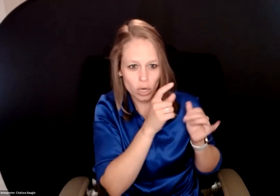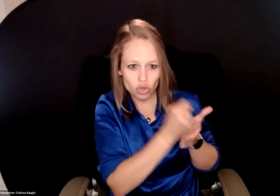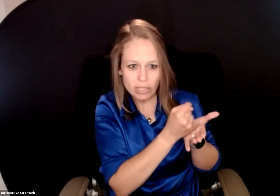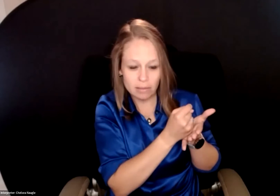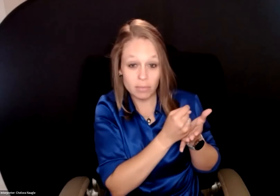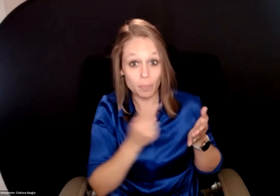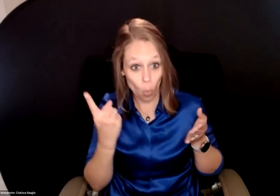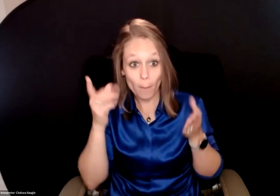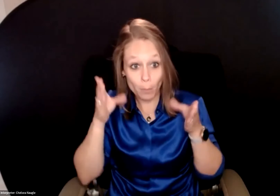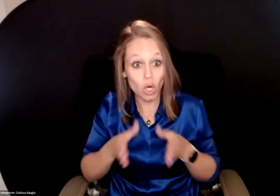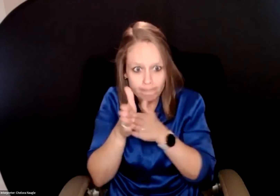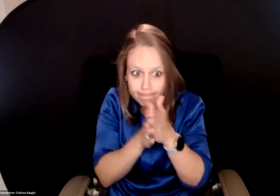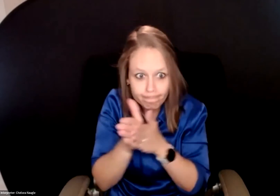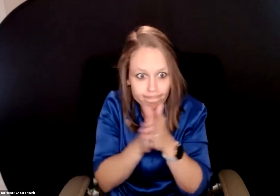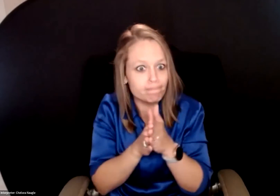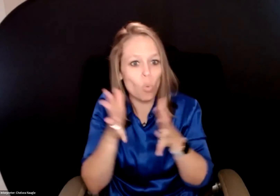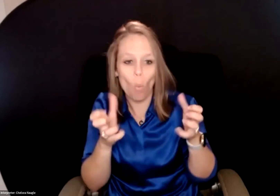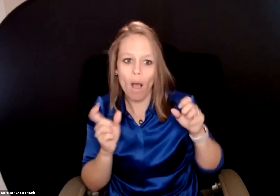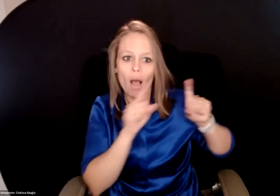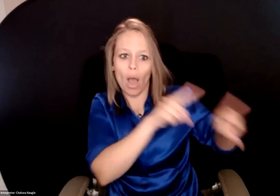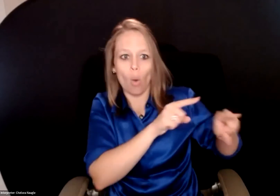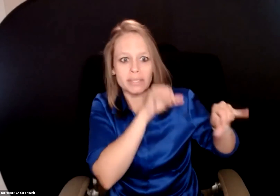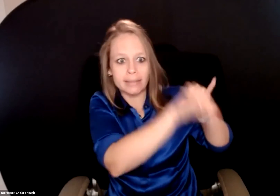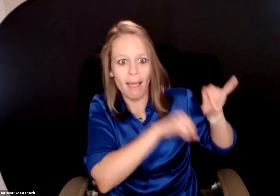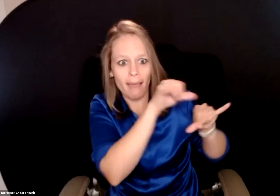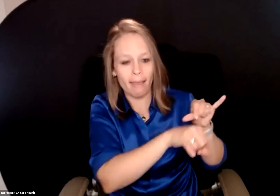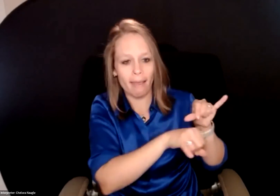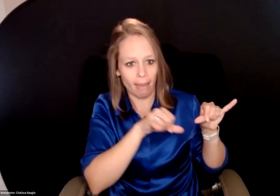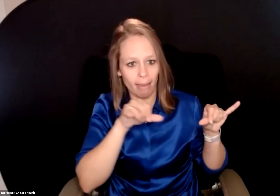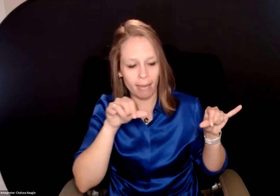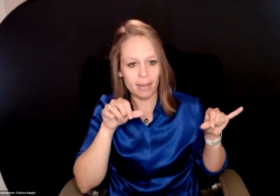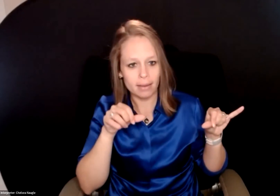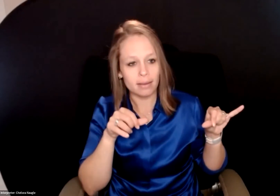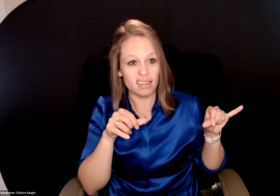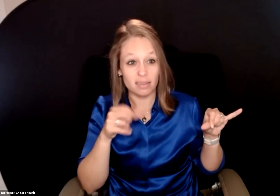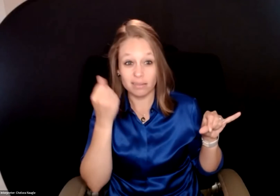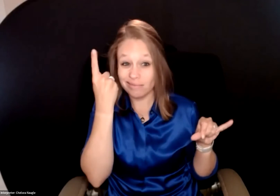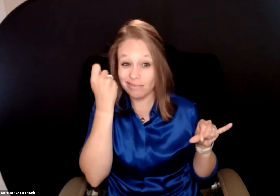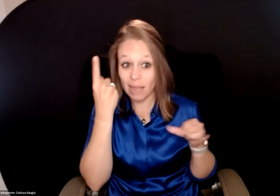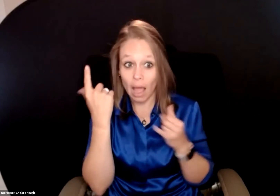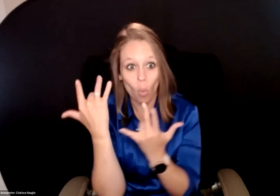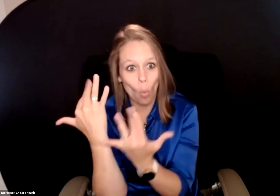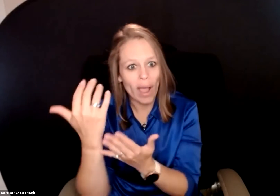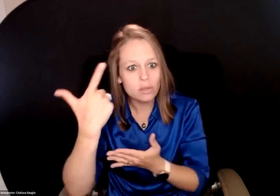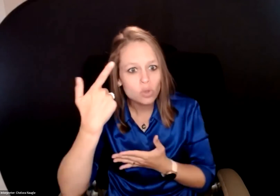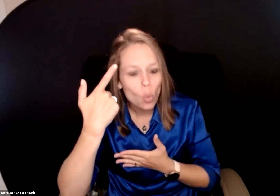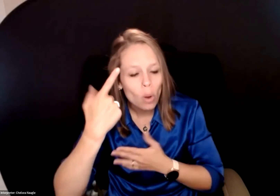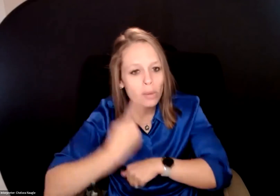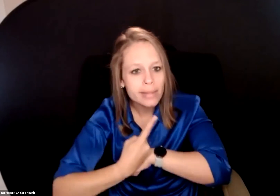was very very motivated and it took over 21 days for this to be approved by insurance.